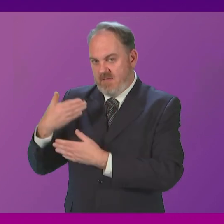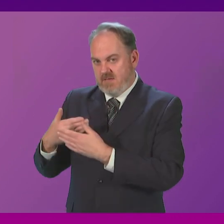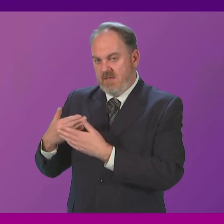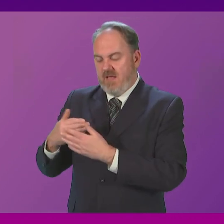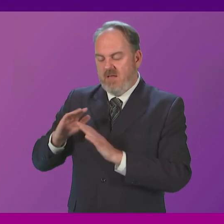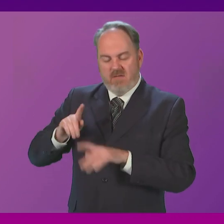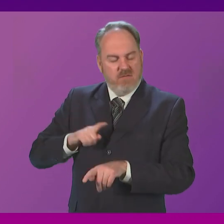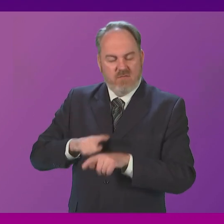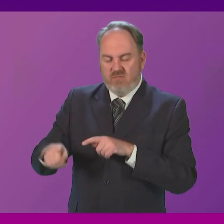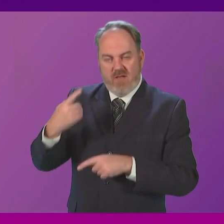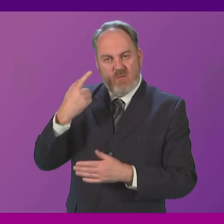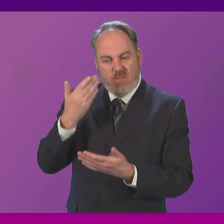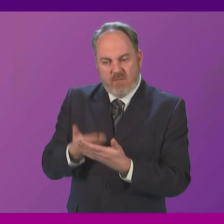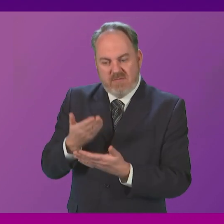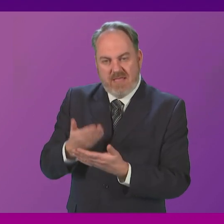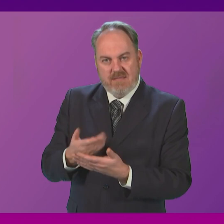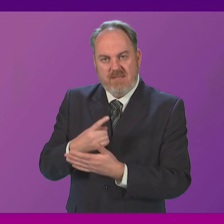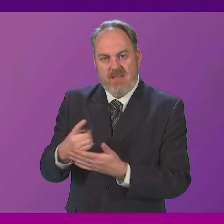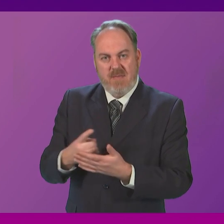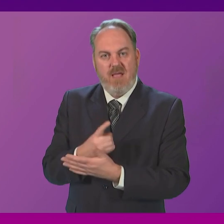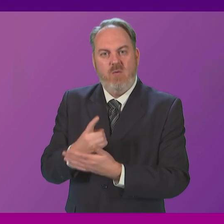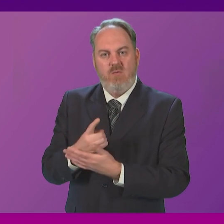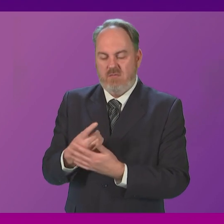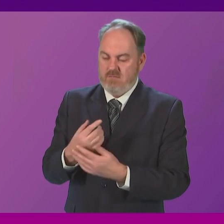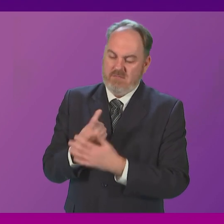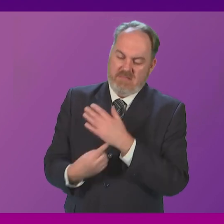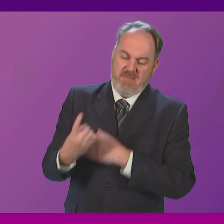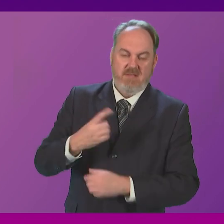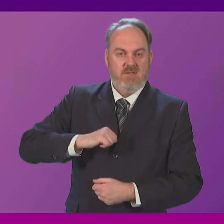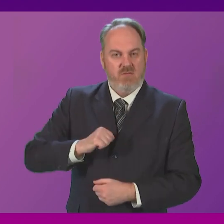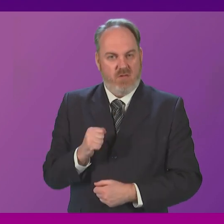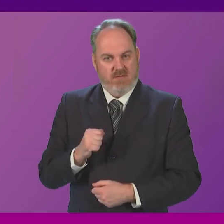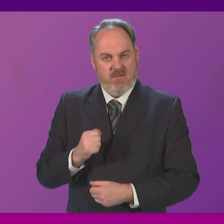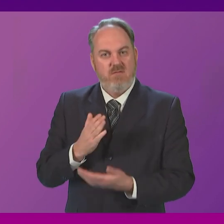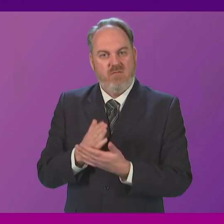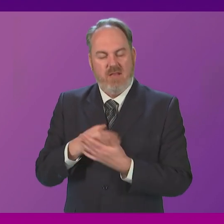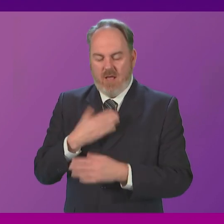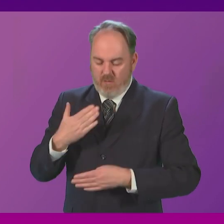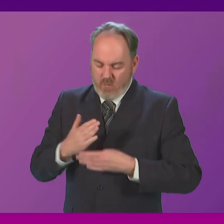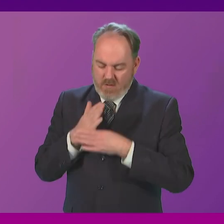We can do that if we rise to the ambition of the people of Scotland—for that, I will strive every day.